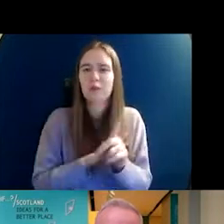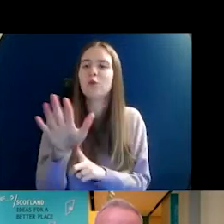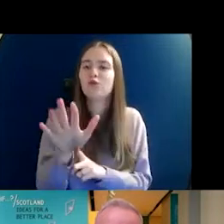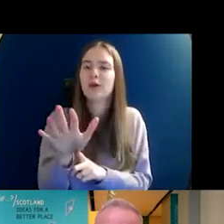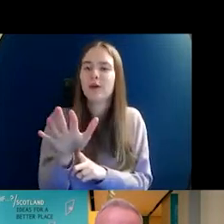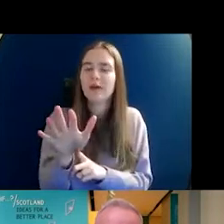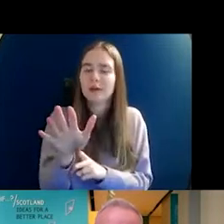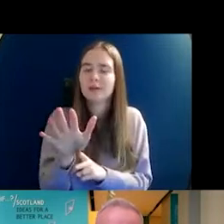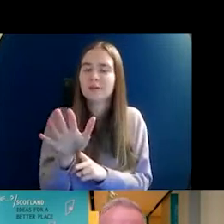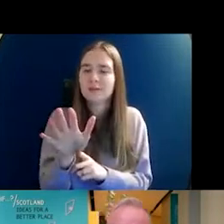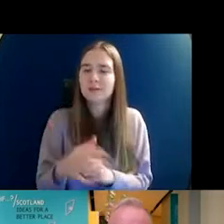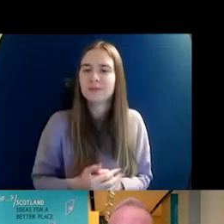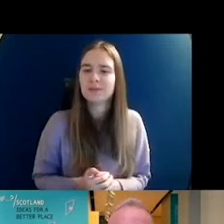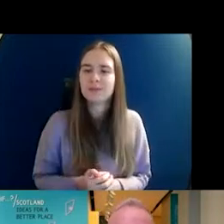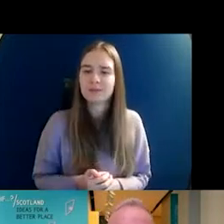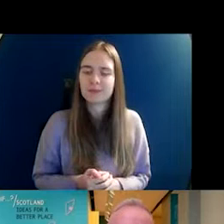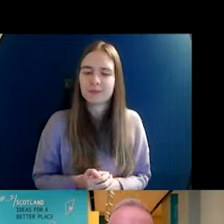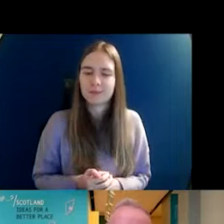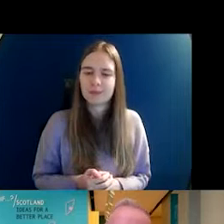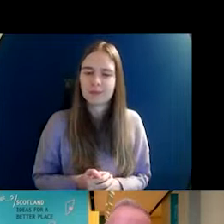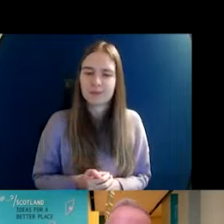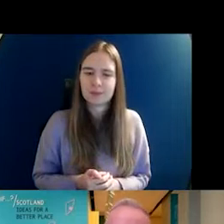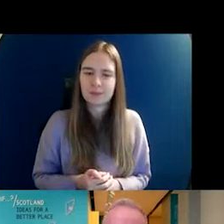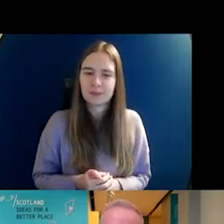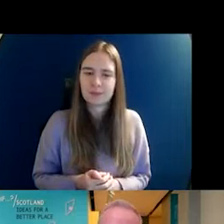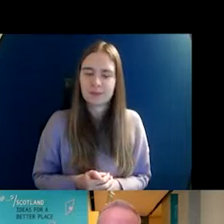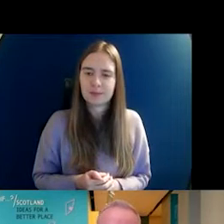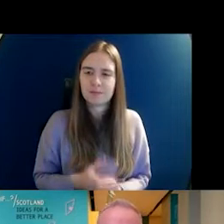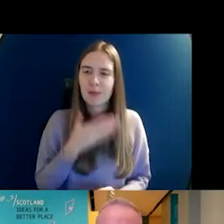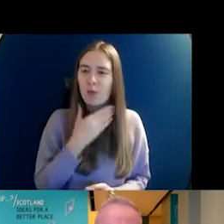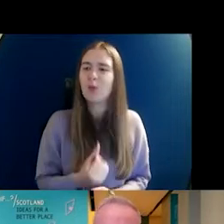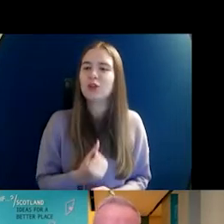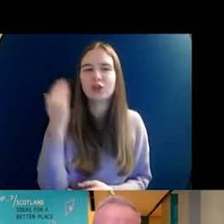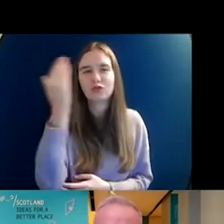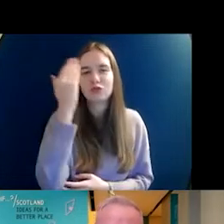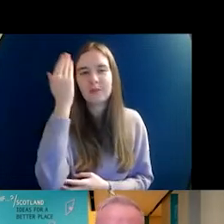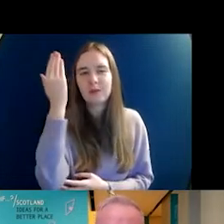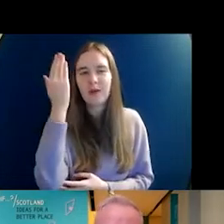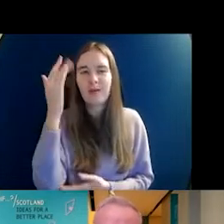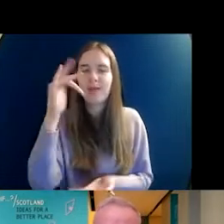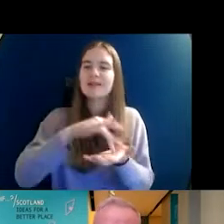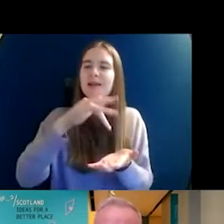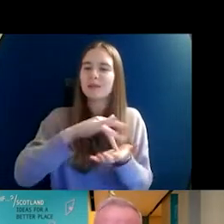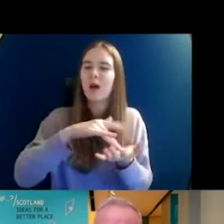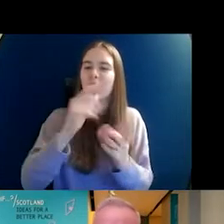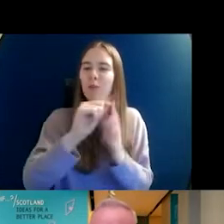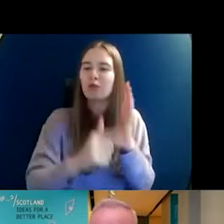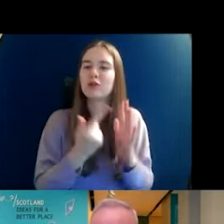and the wishes are really at the heart of what this whole project's about. During the course of the exhibition as well